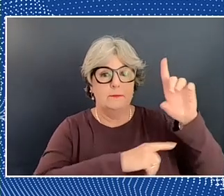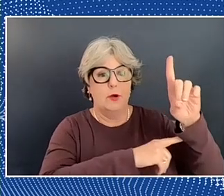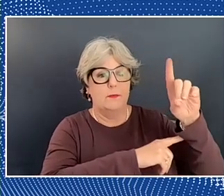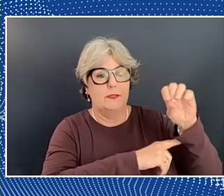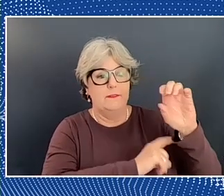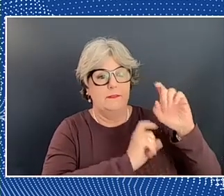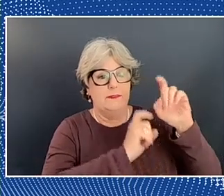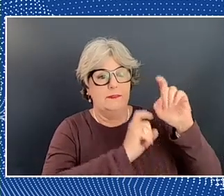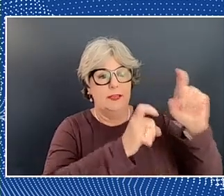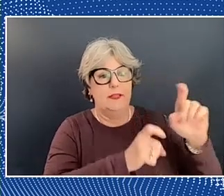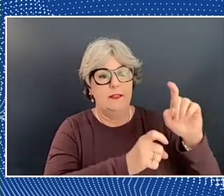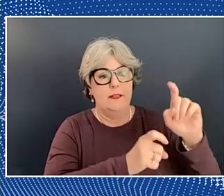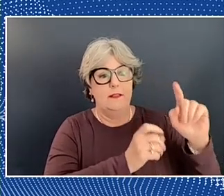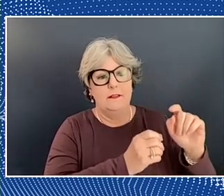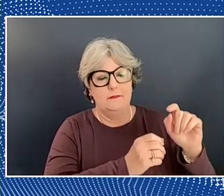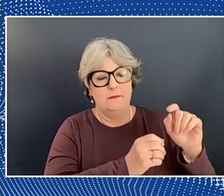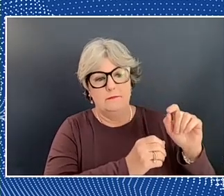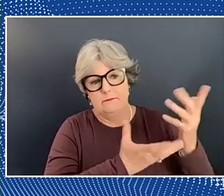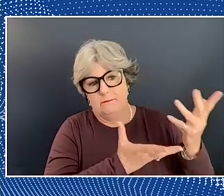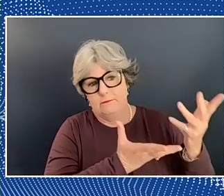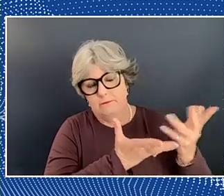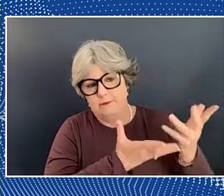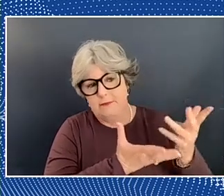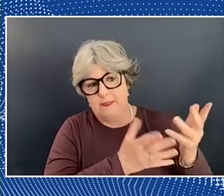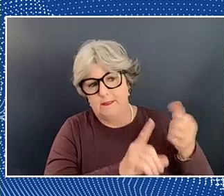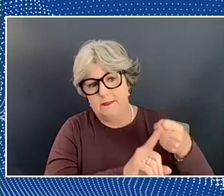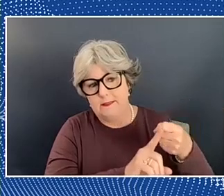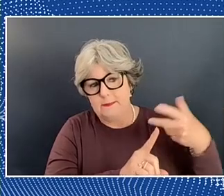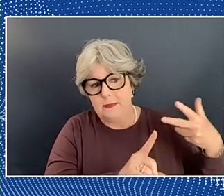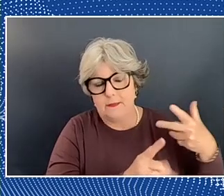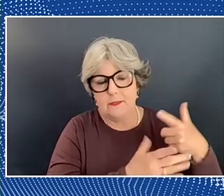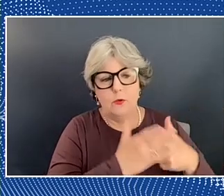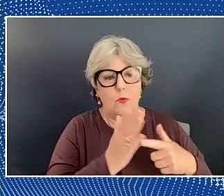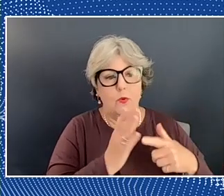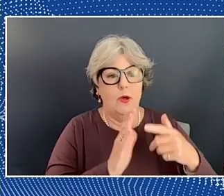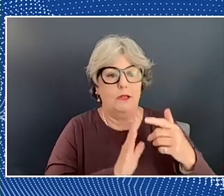grand, this expansive of legislative authority in order to be able to